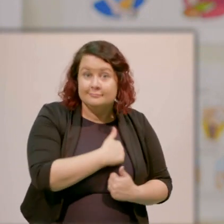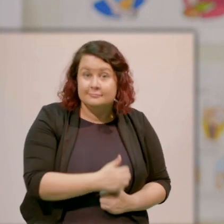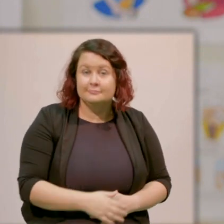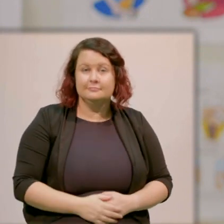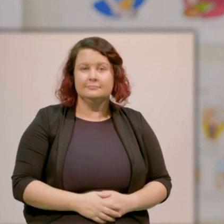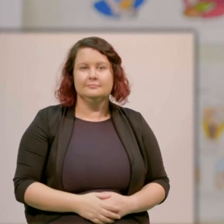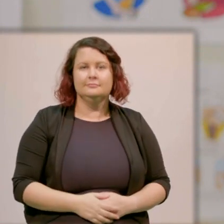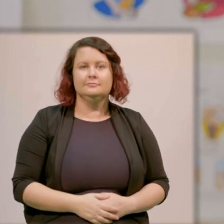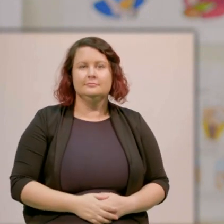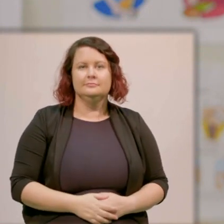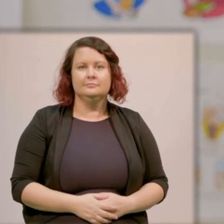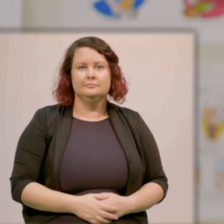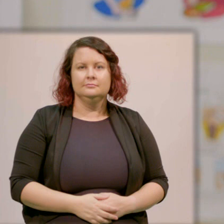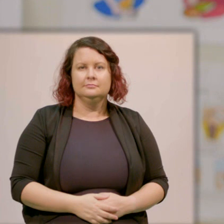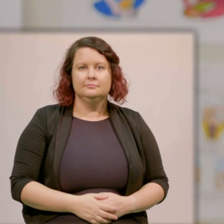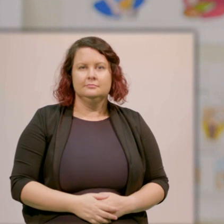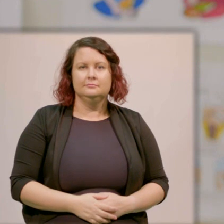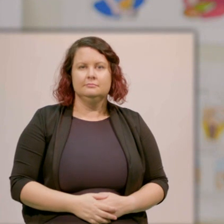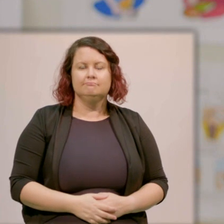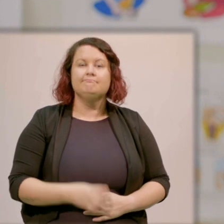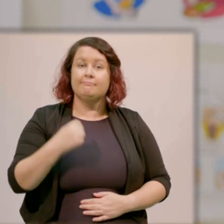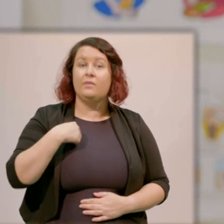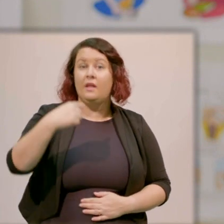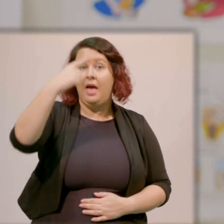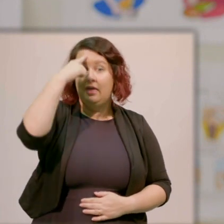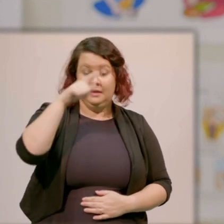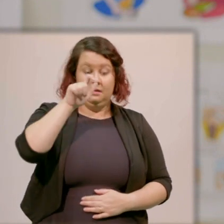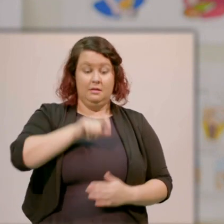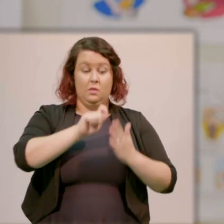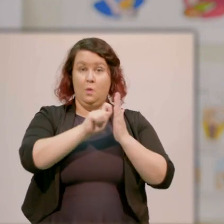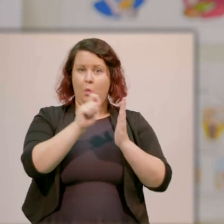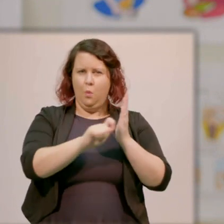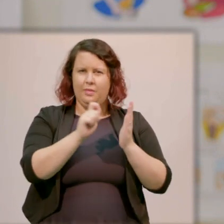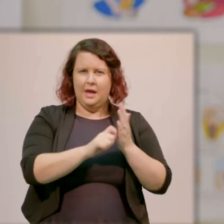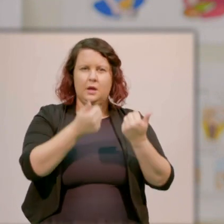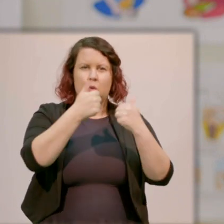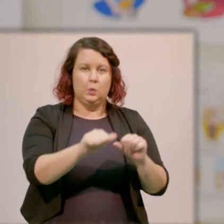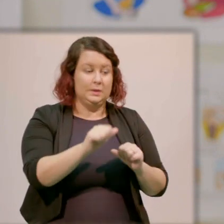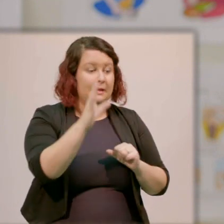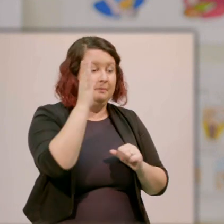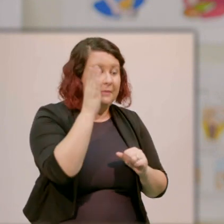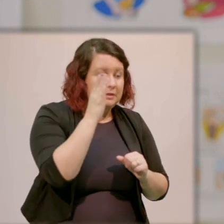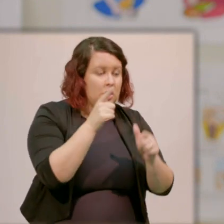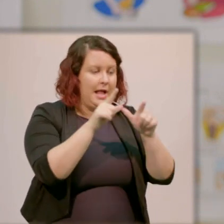to create an impression on the reader, and achieve the purpose of the daily cartoon?